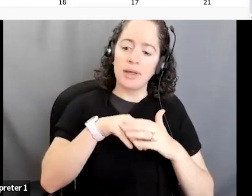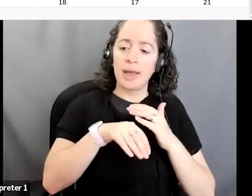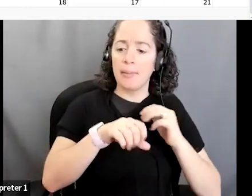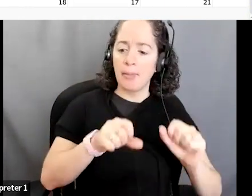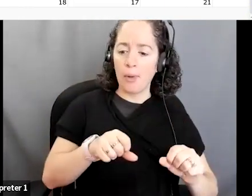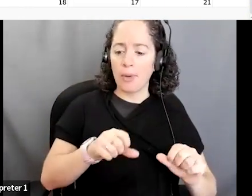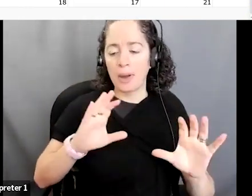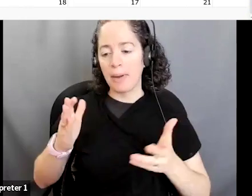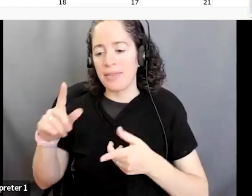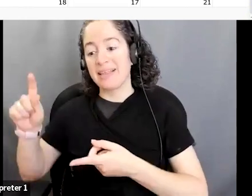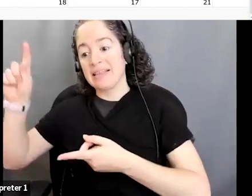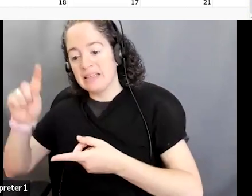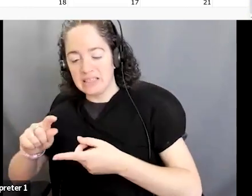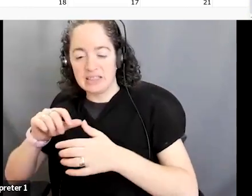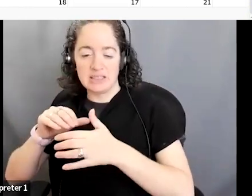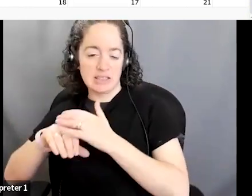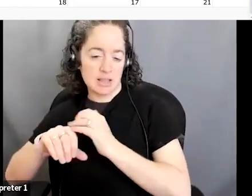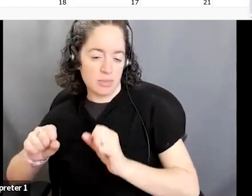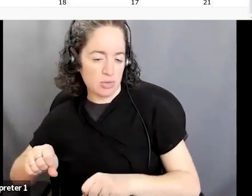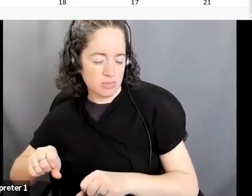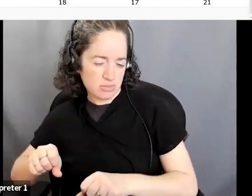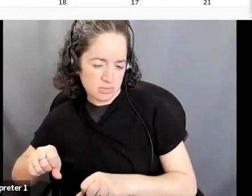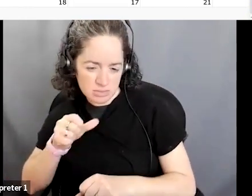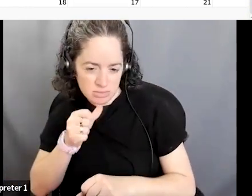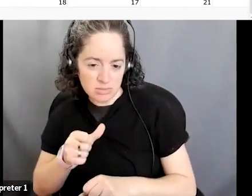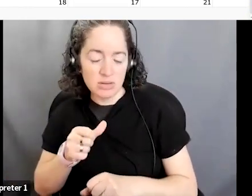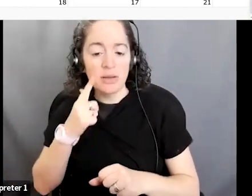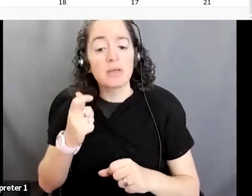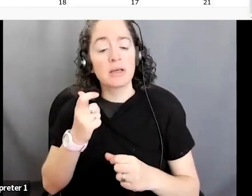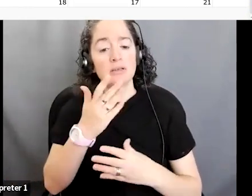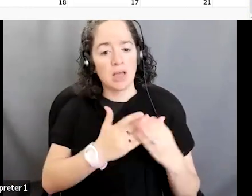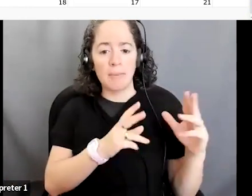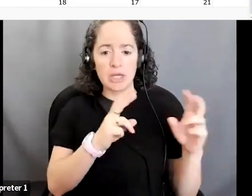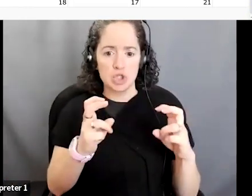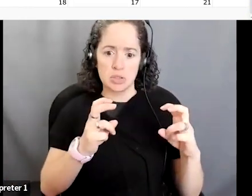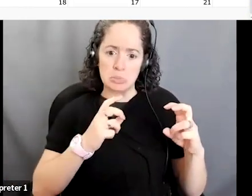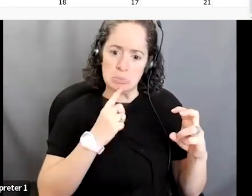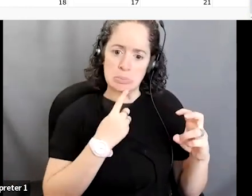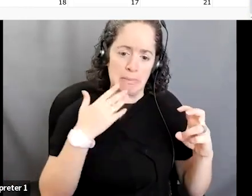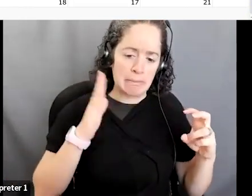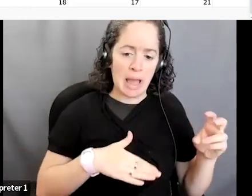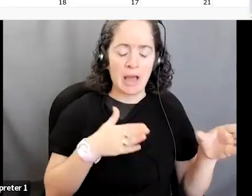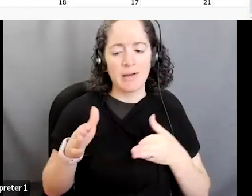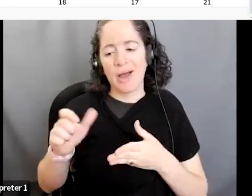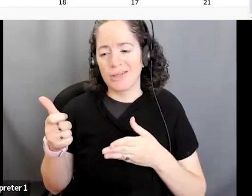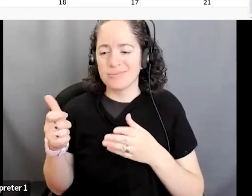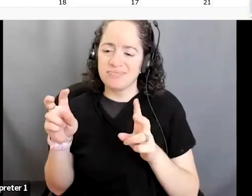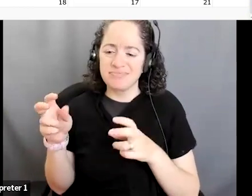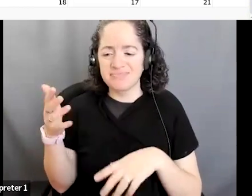because not all issues are the same. For example, an issue that only occurs on a date field